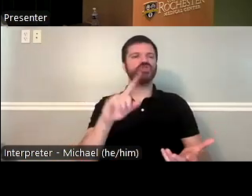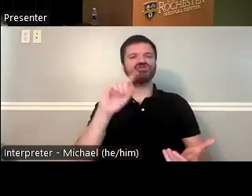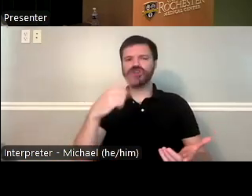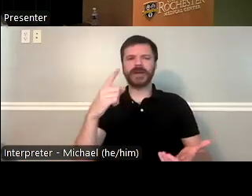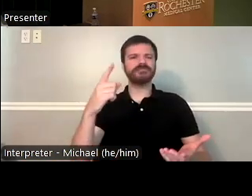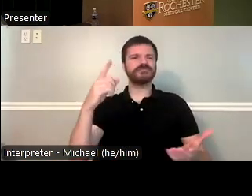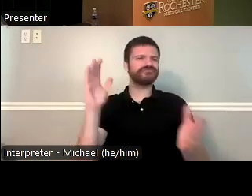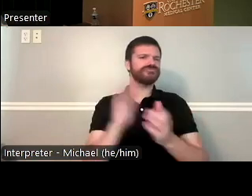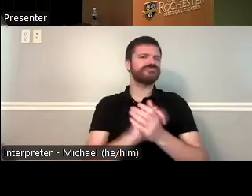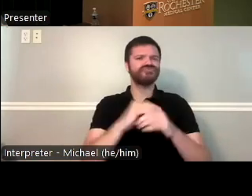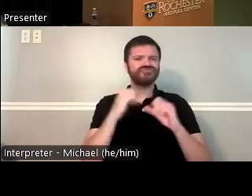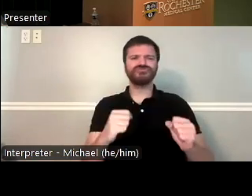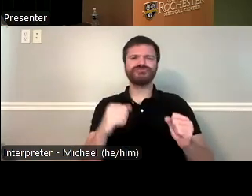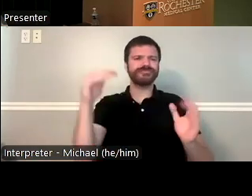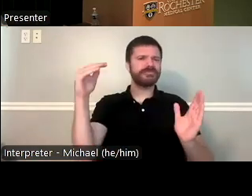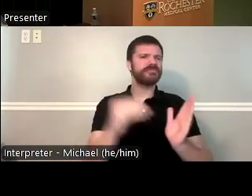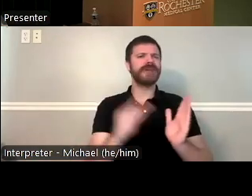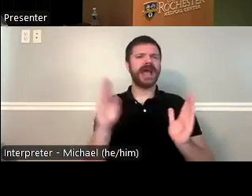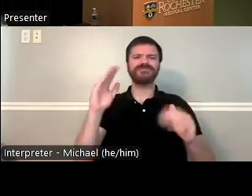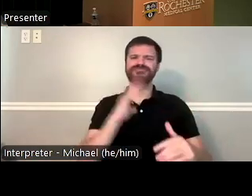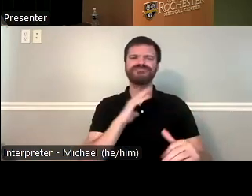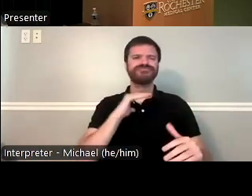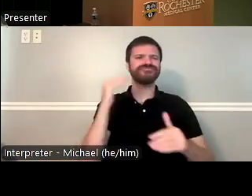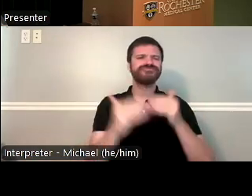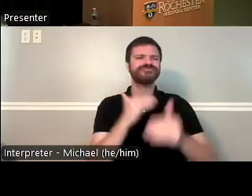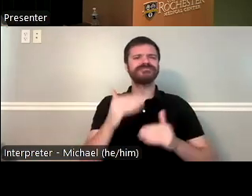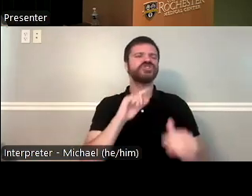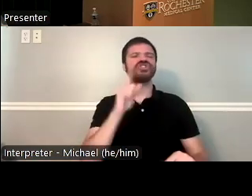you know everybody and you want to be resilient and people say well just be resilient this is hard